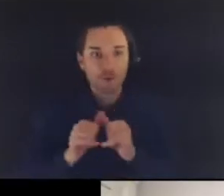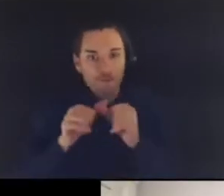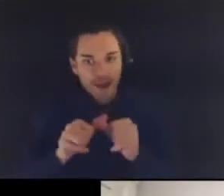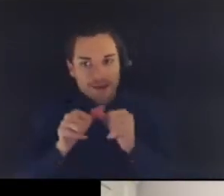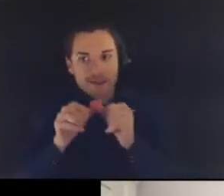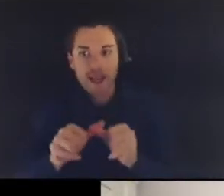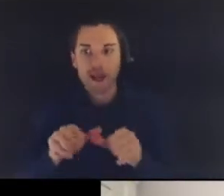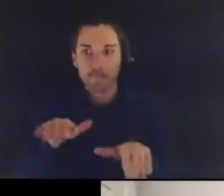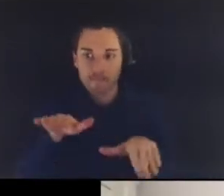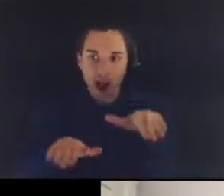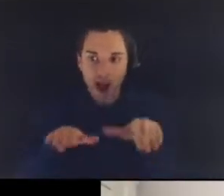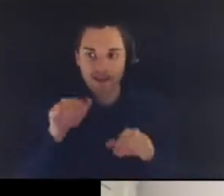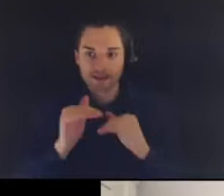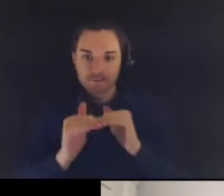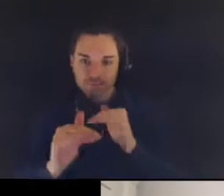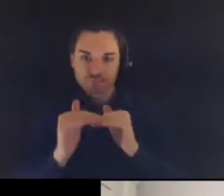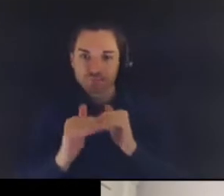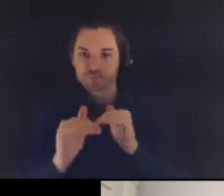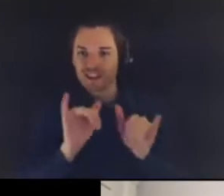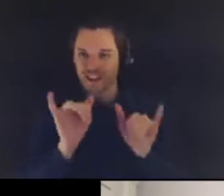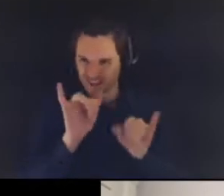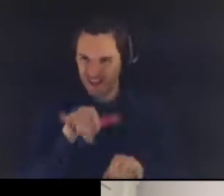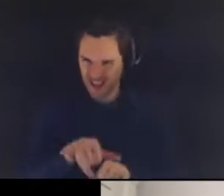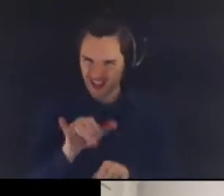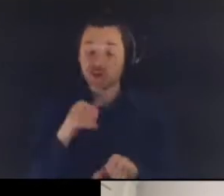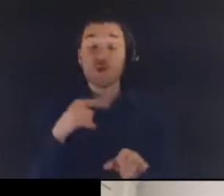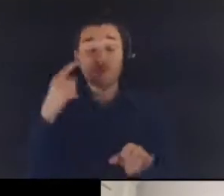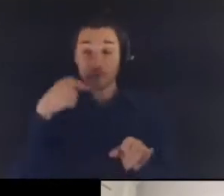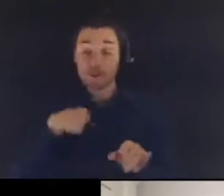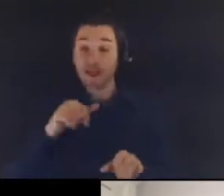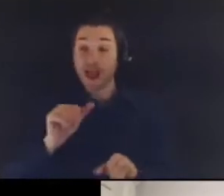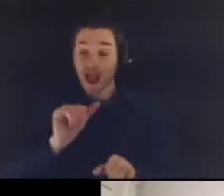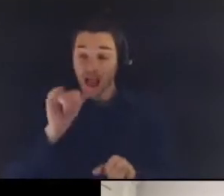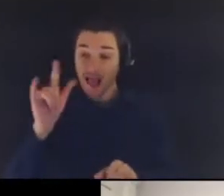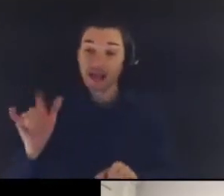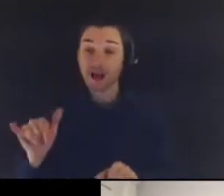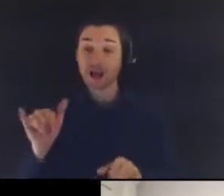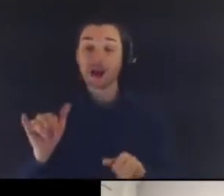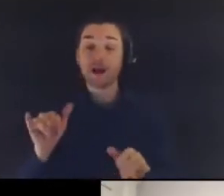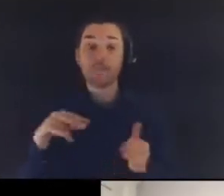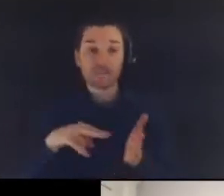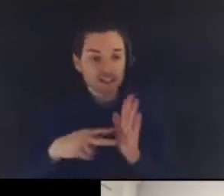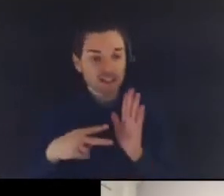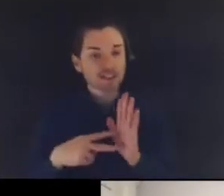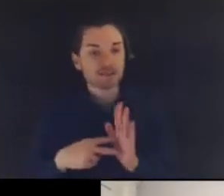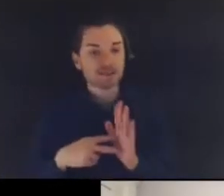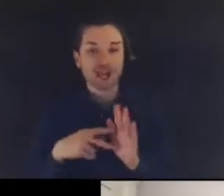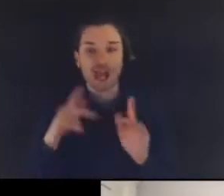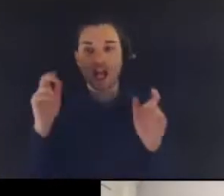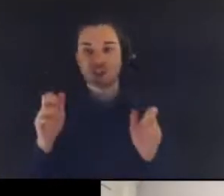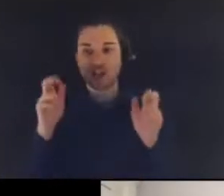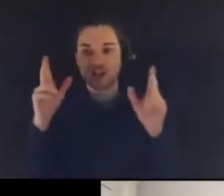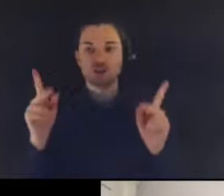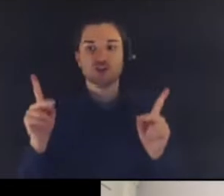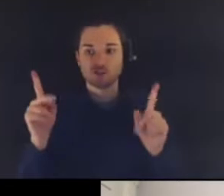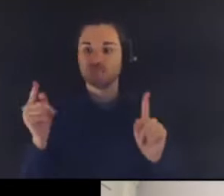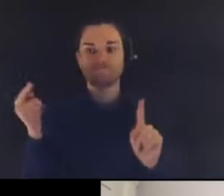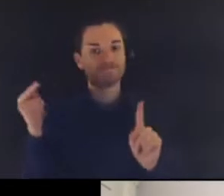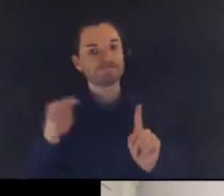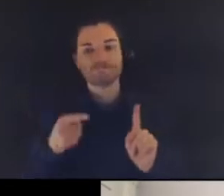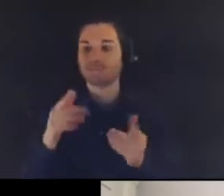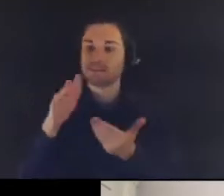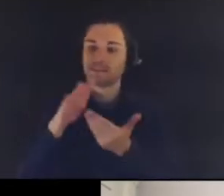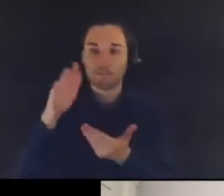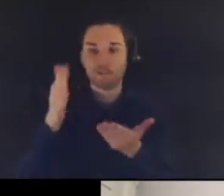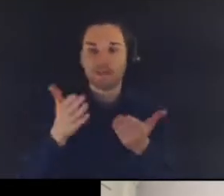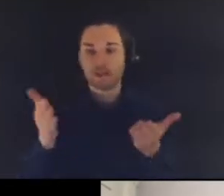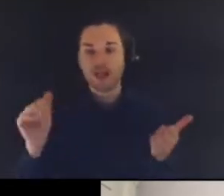like that. So, allies, I feel like education is the biggest things that I can do to help.